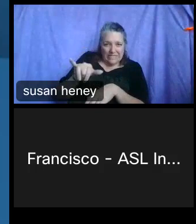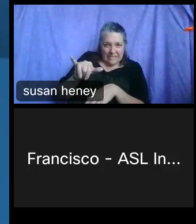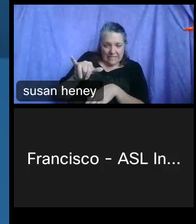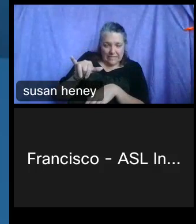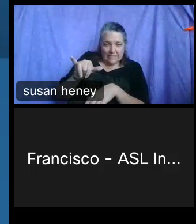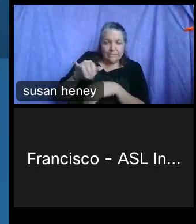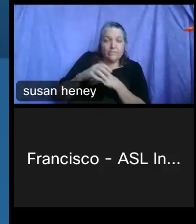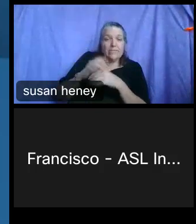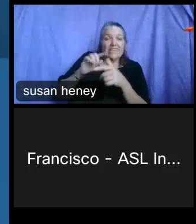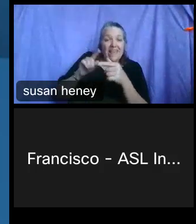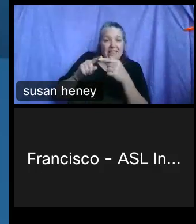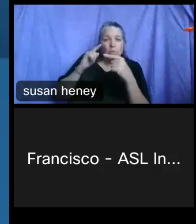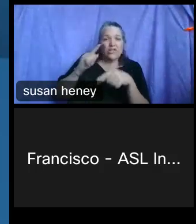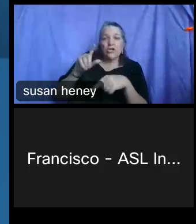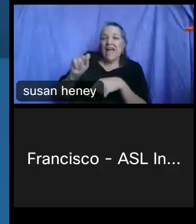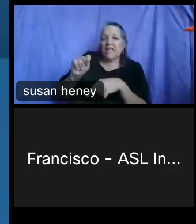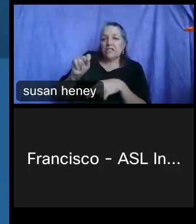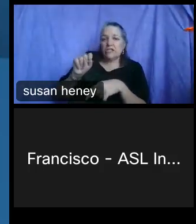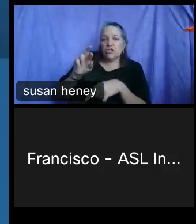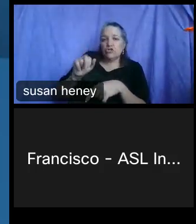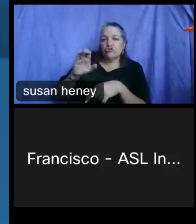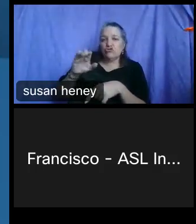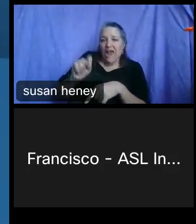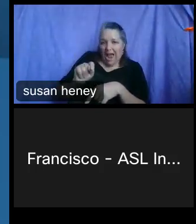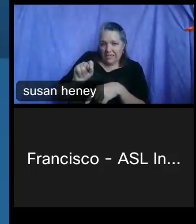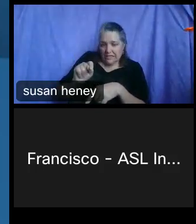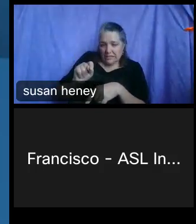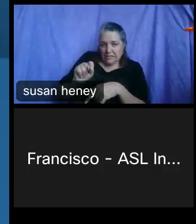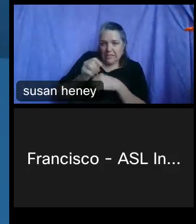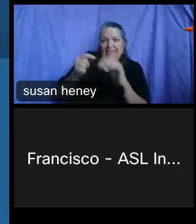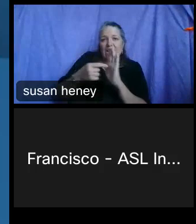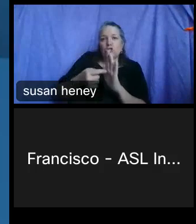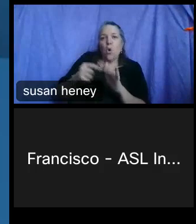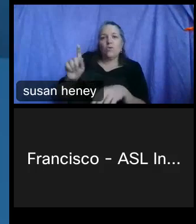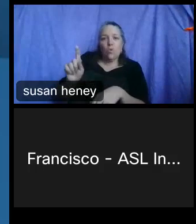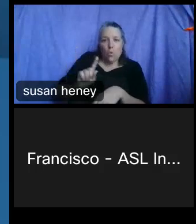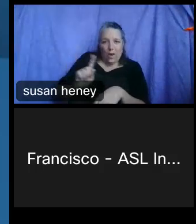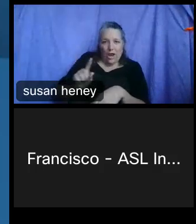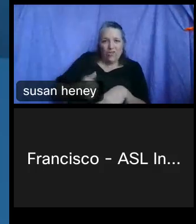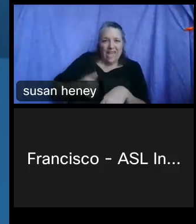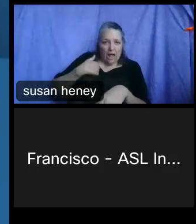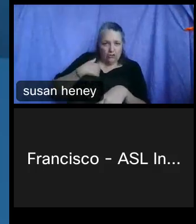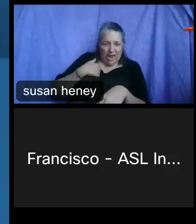the census tract. The census tract shows us where on this map the address on the screen is located.